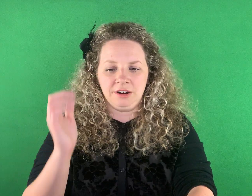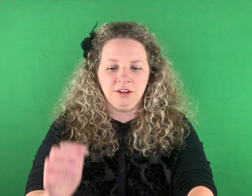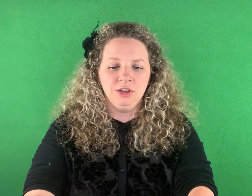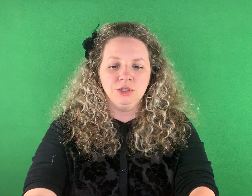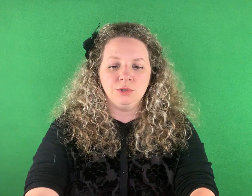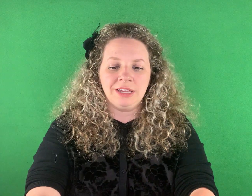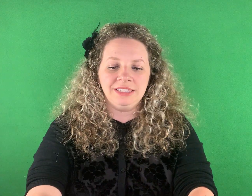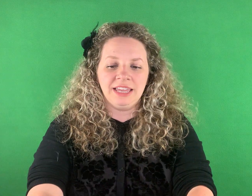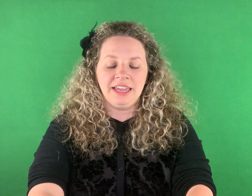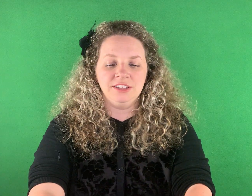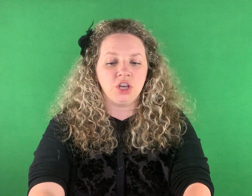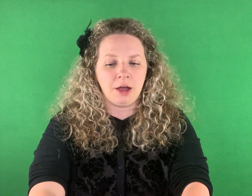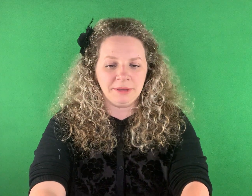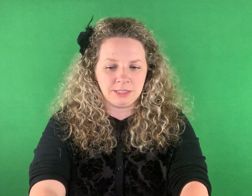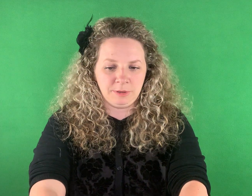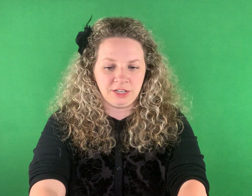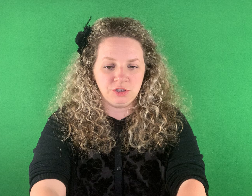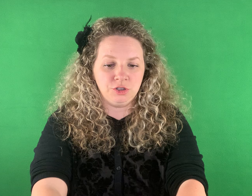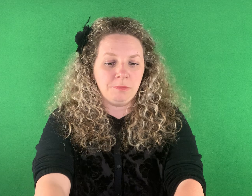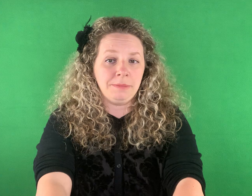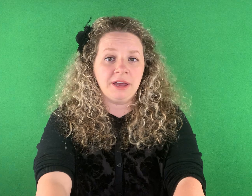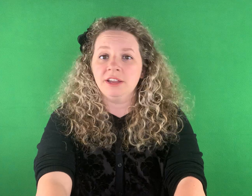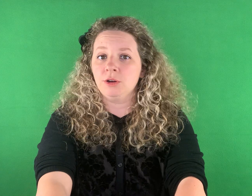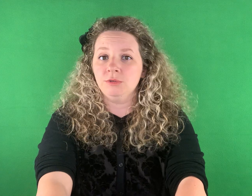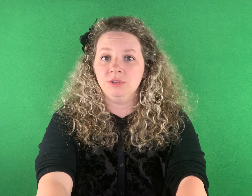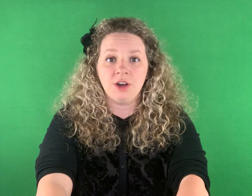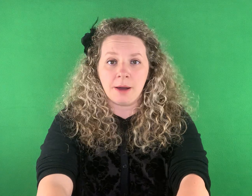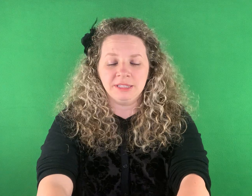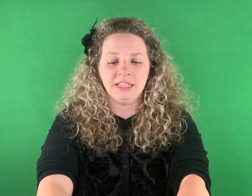So opposite: